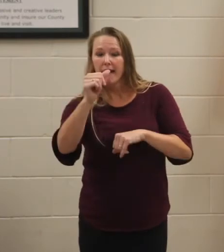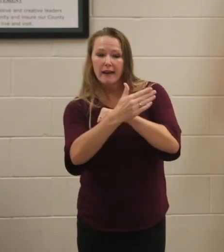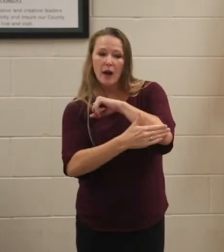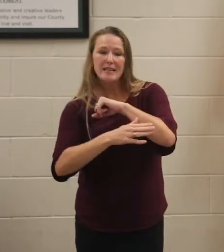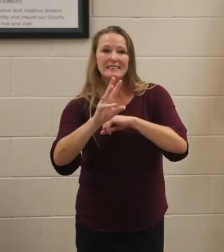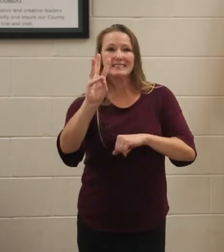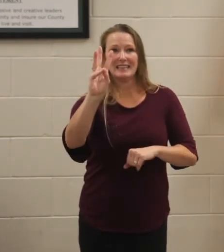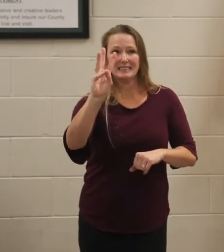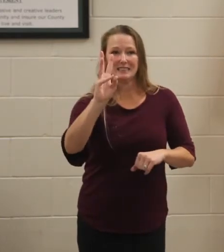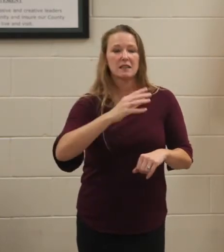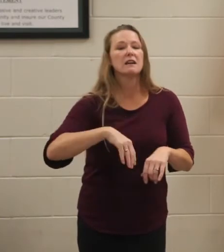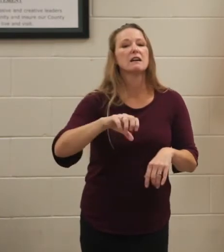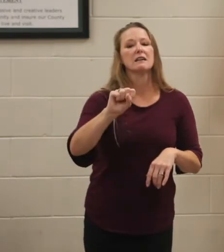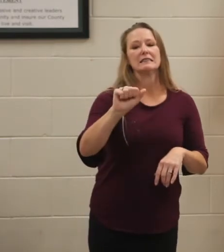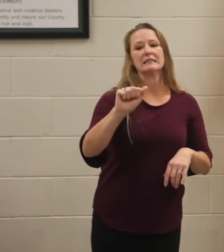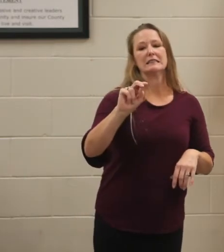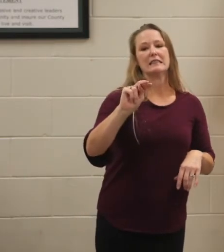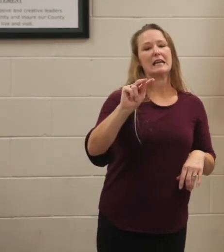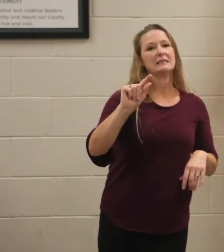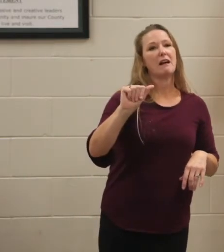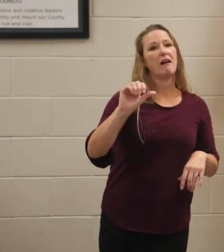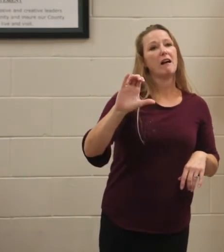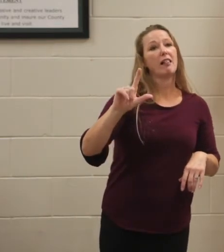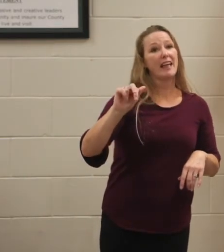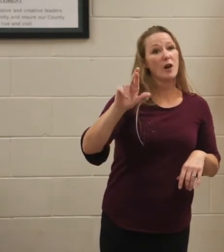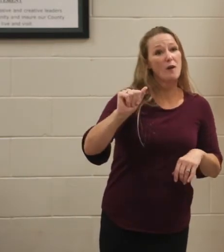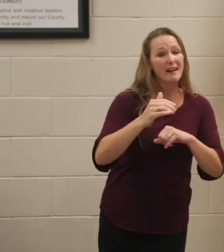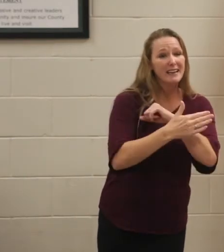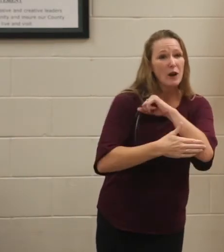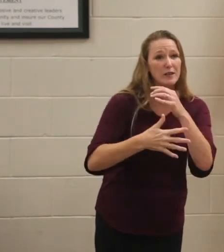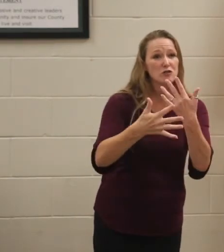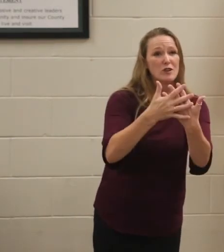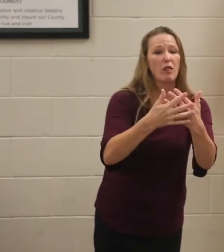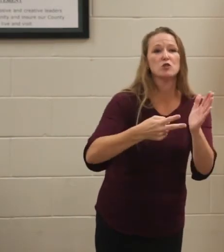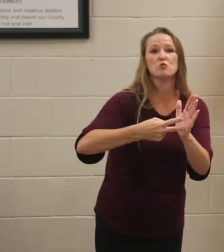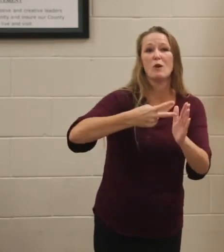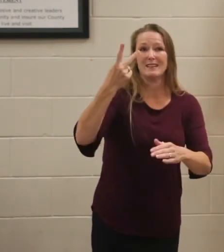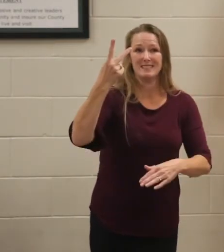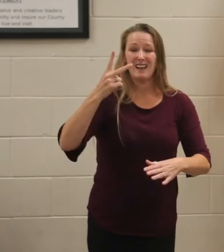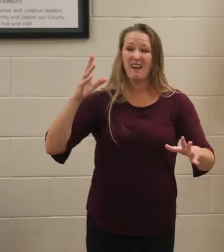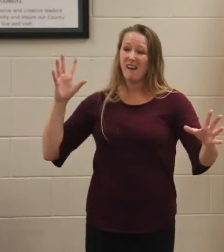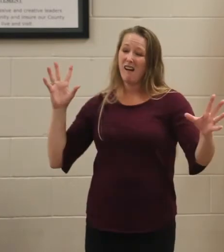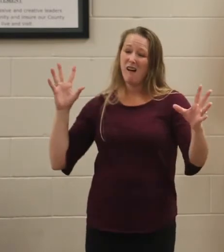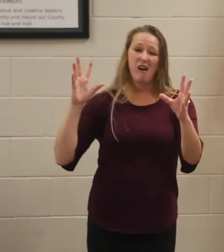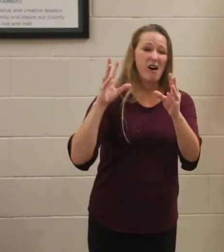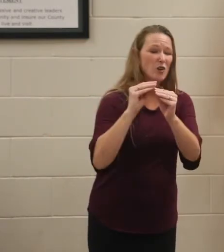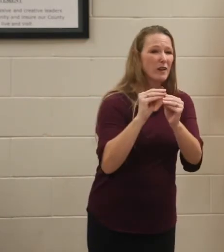LA County Jail 6 times, in Santa Clara County jail 2 times,